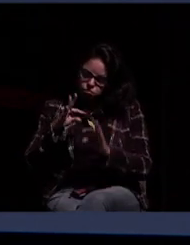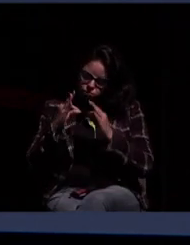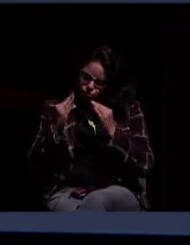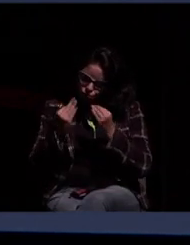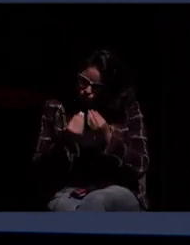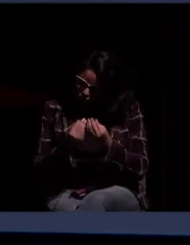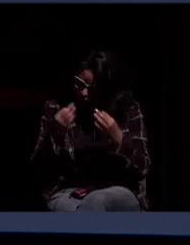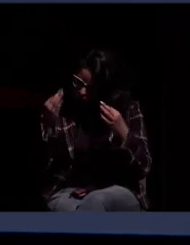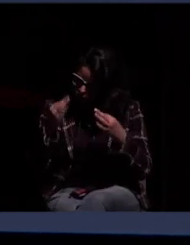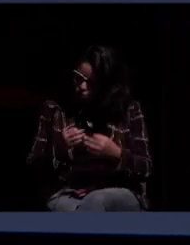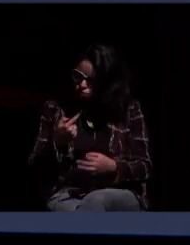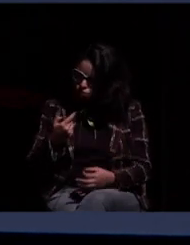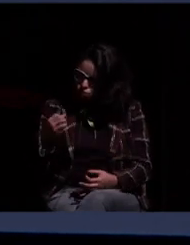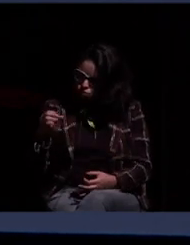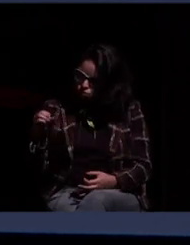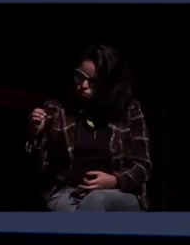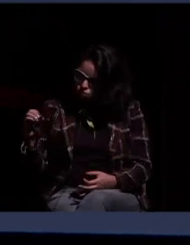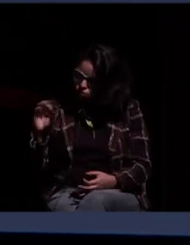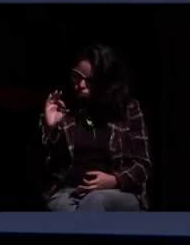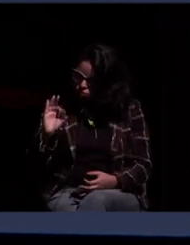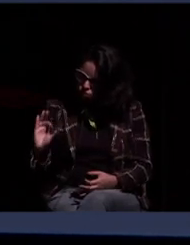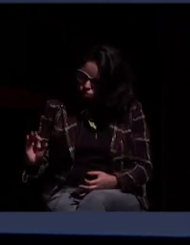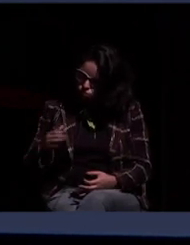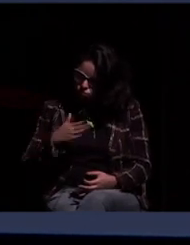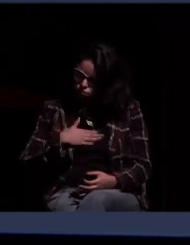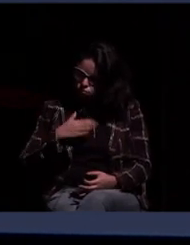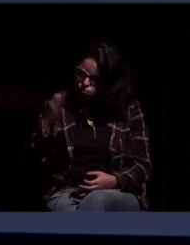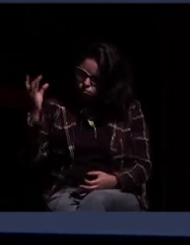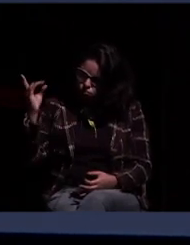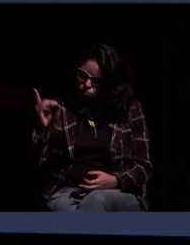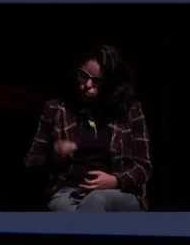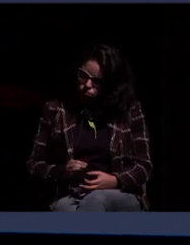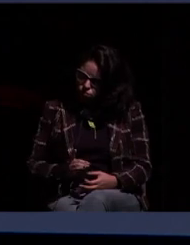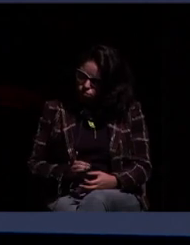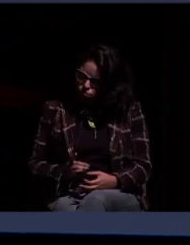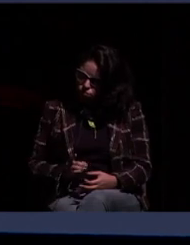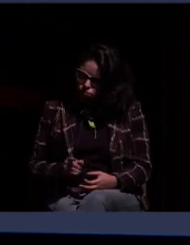It’s 100% my right. It’s from that place that we,